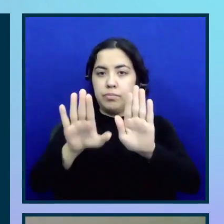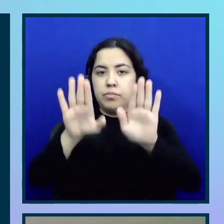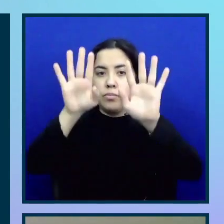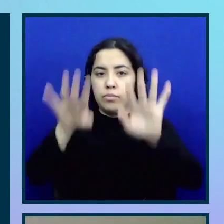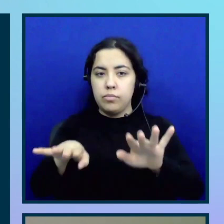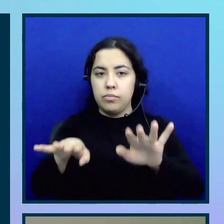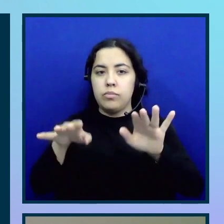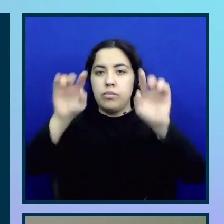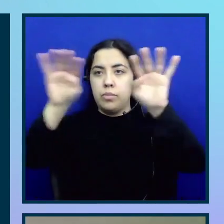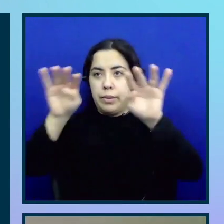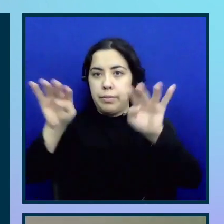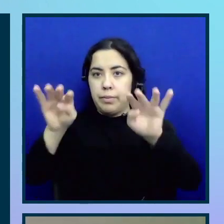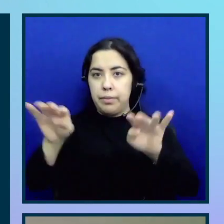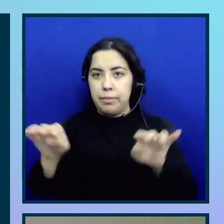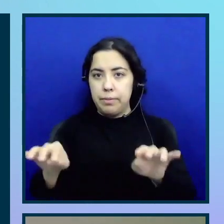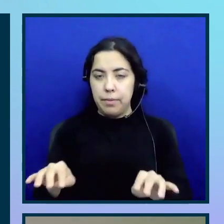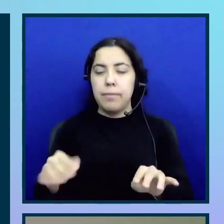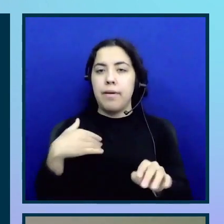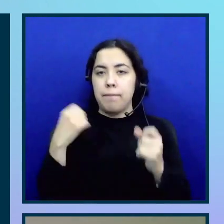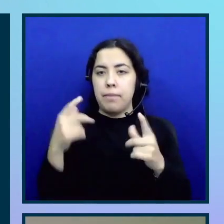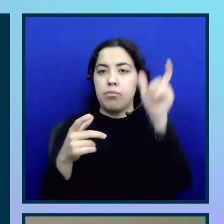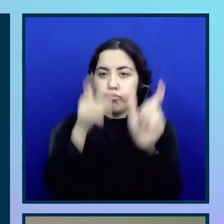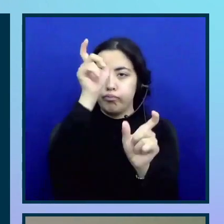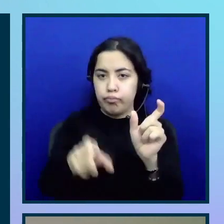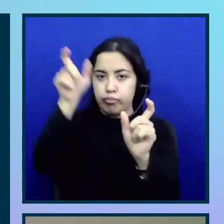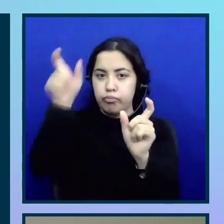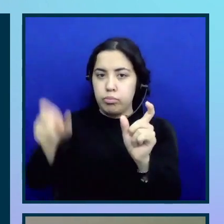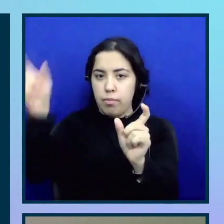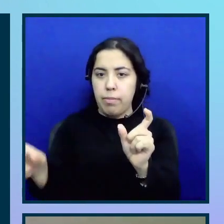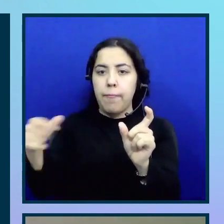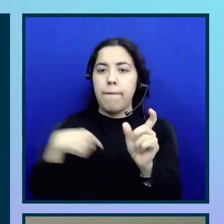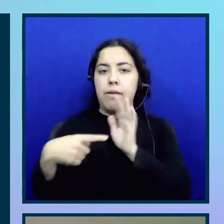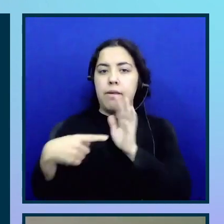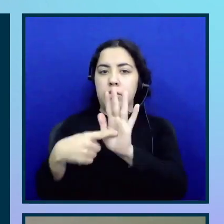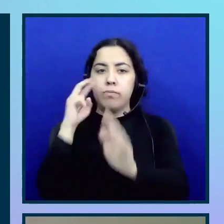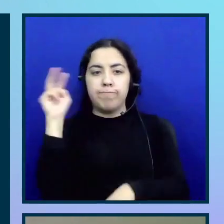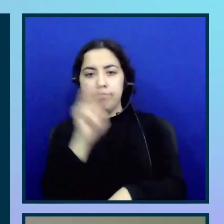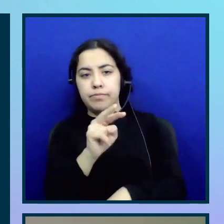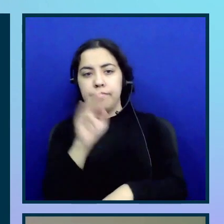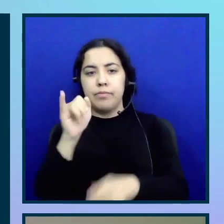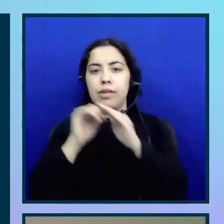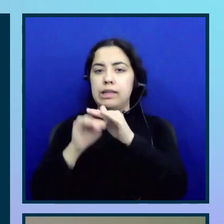where you do have columns. And I show looking at this with accessibility insights for Windows